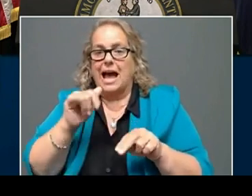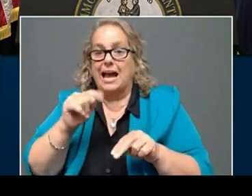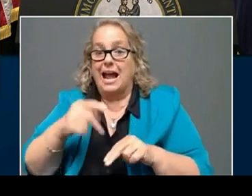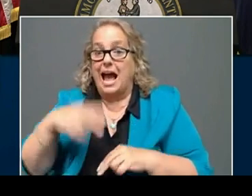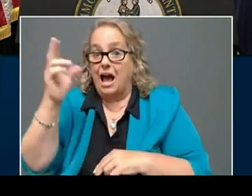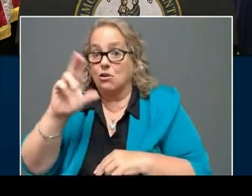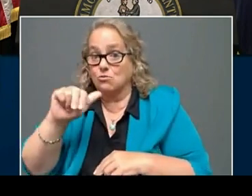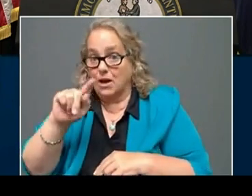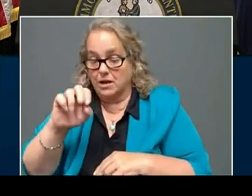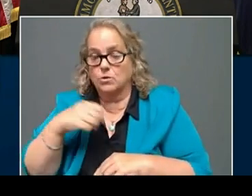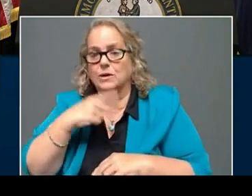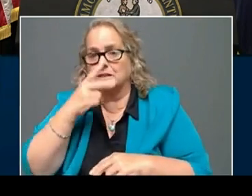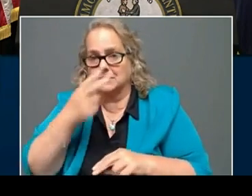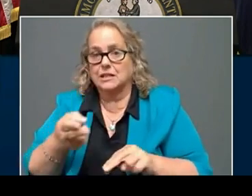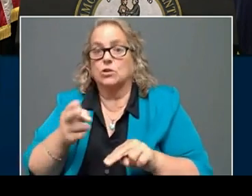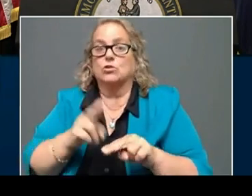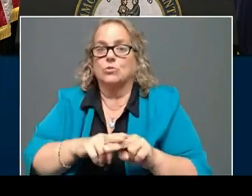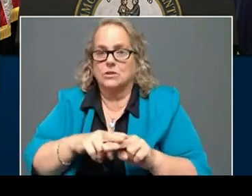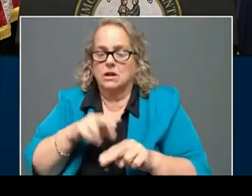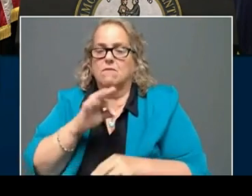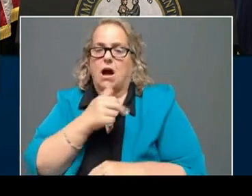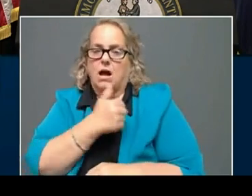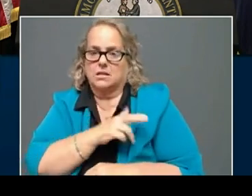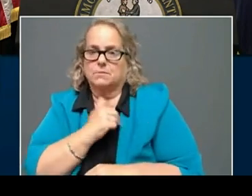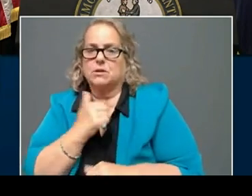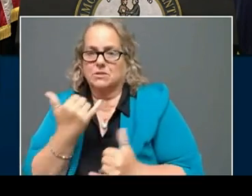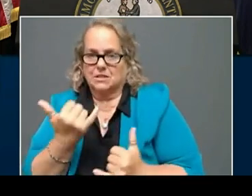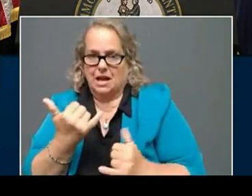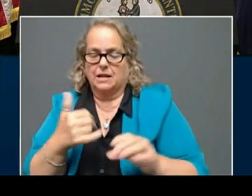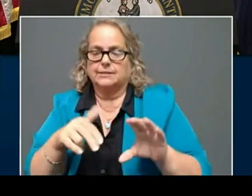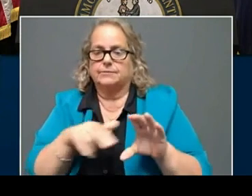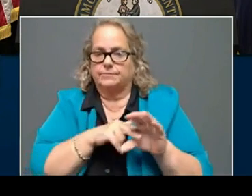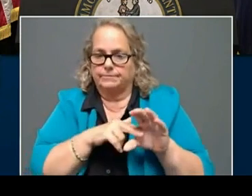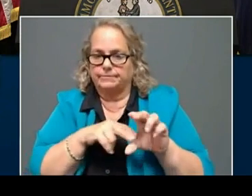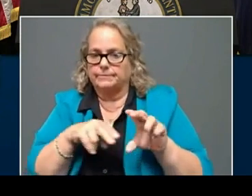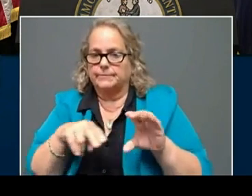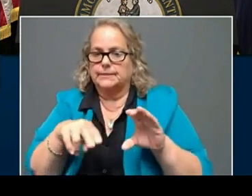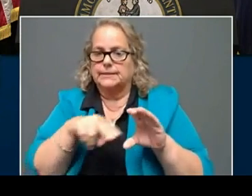hospitalizations. Um But we are not seeing um